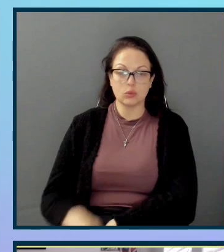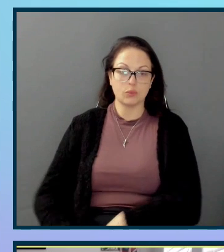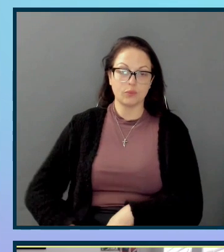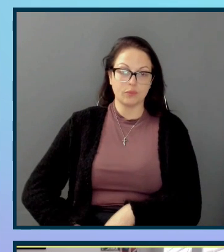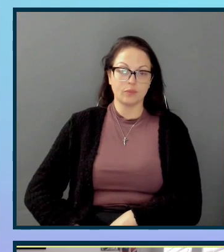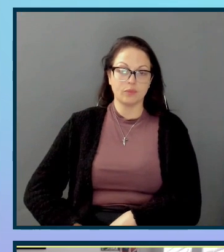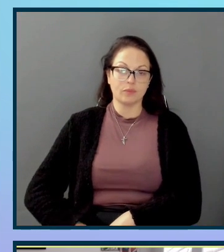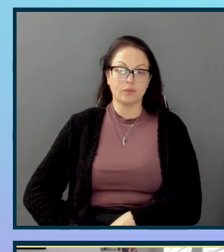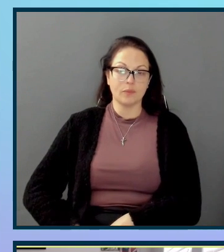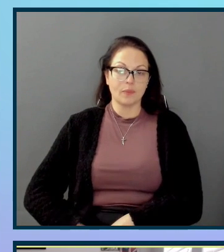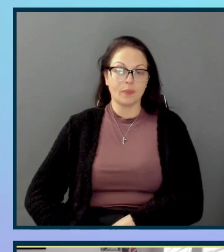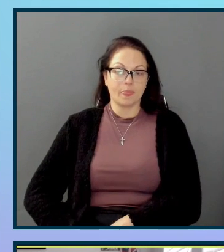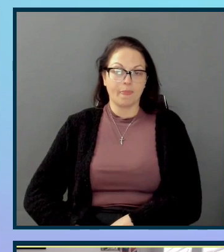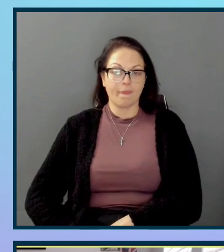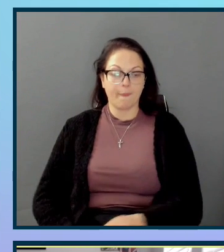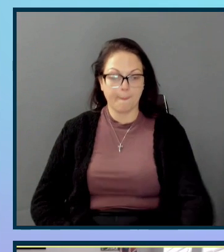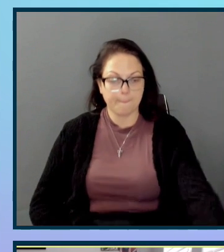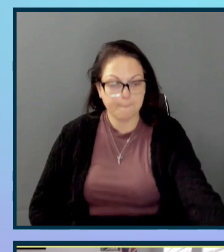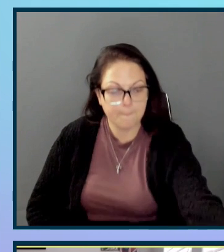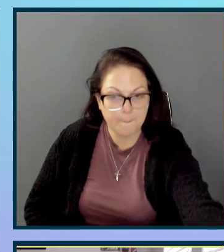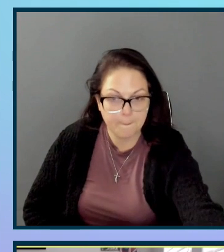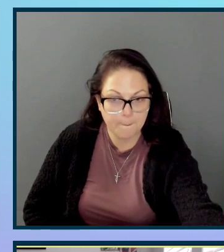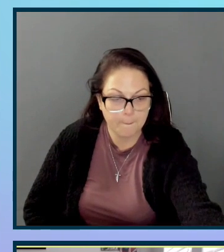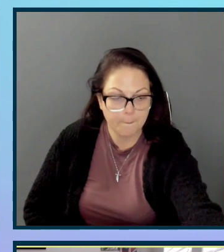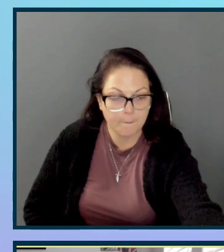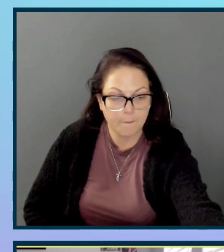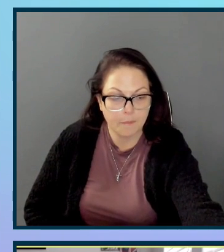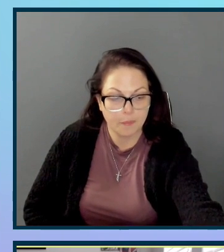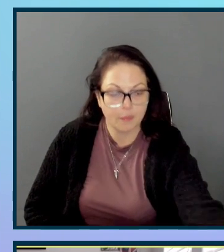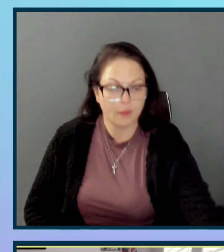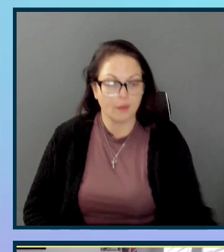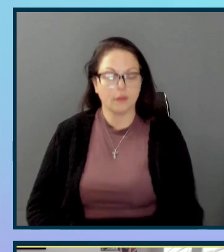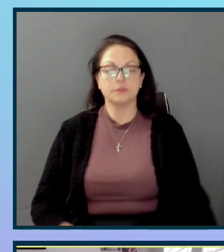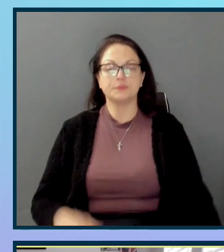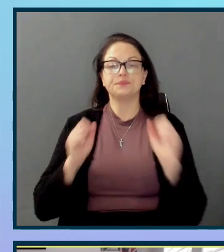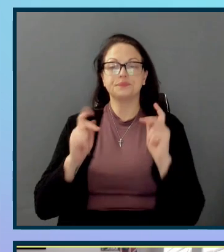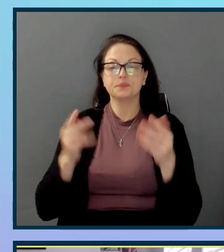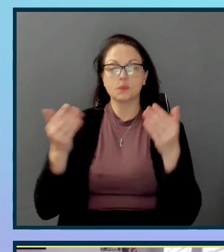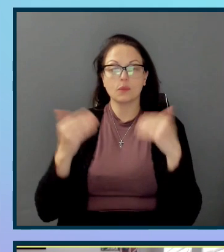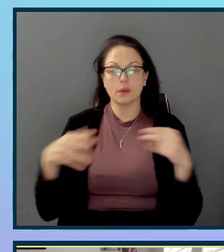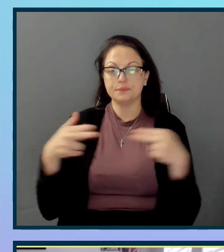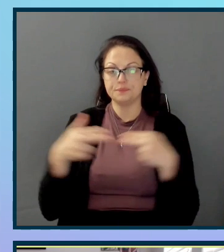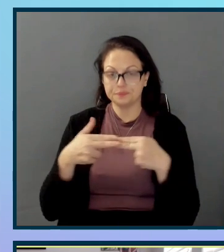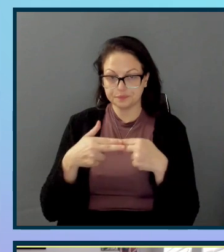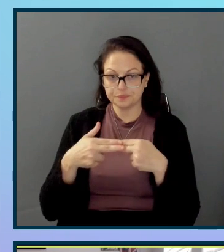So now I've moved on to a much more digestible slide. And this slide says, "Making content usable